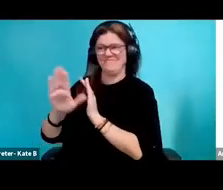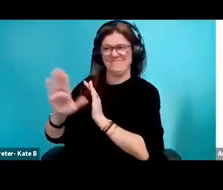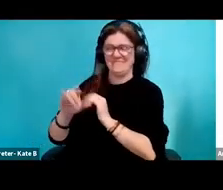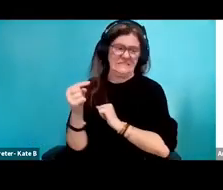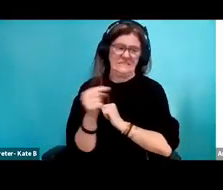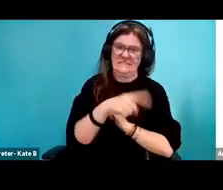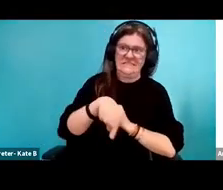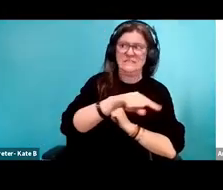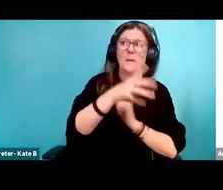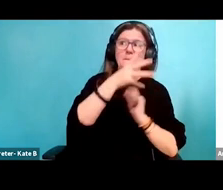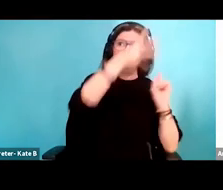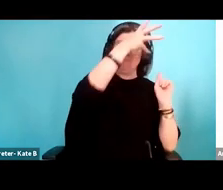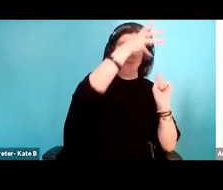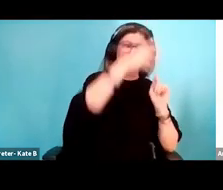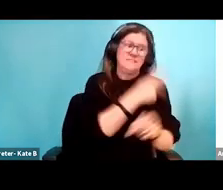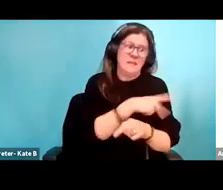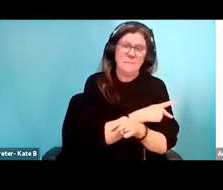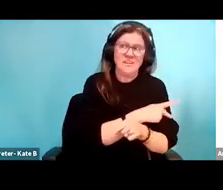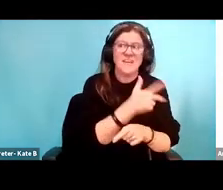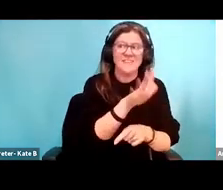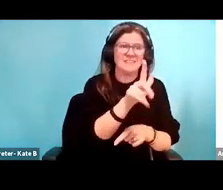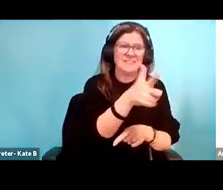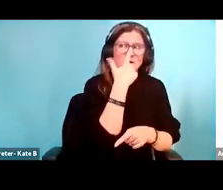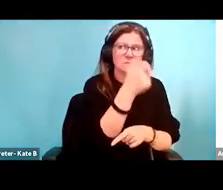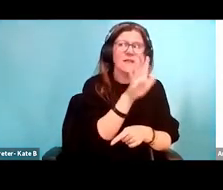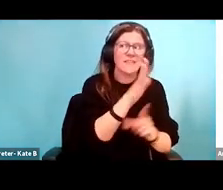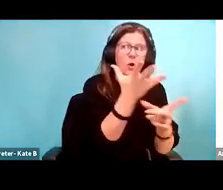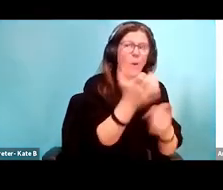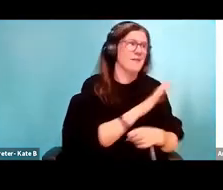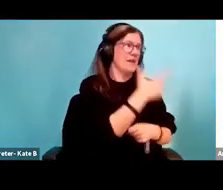cases parents and patients may have conflicting interests, which is another reason why healthcare